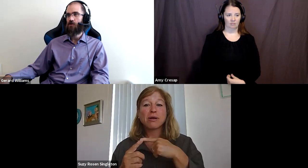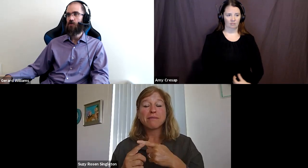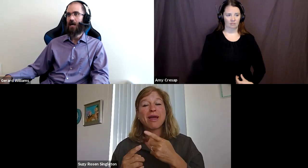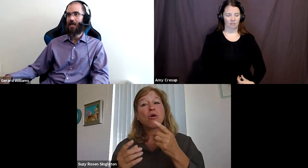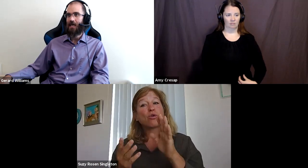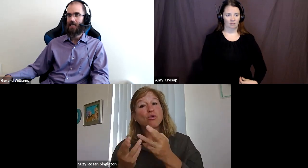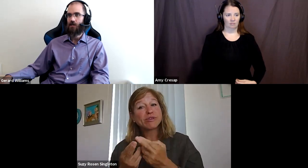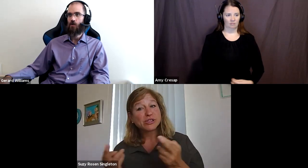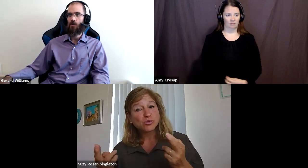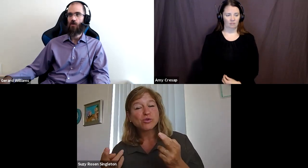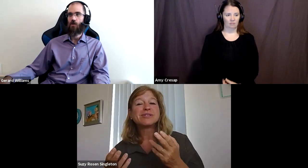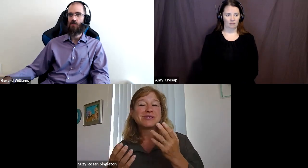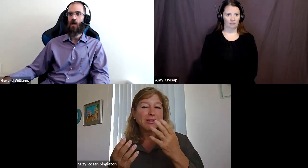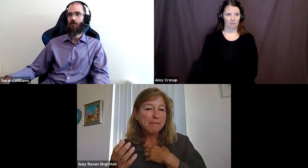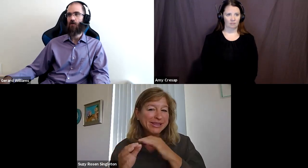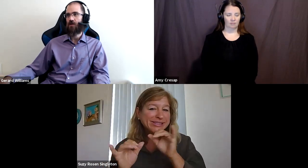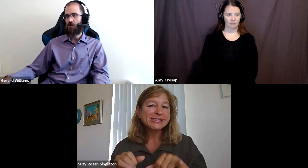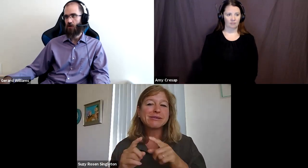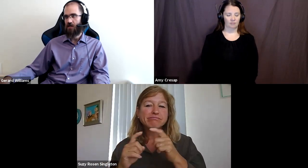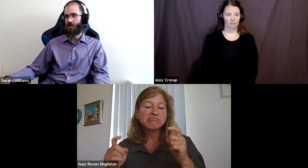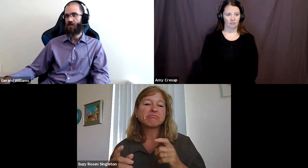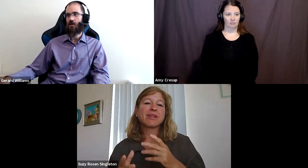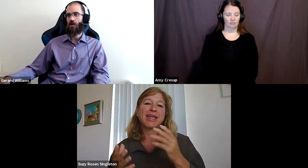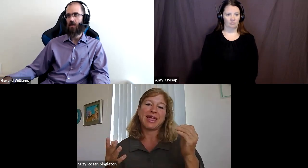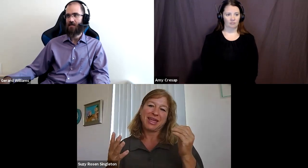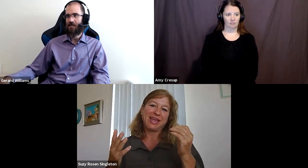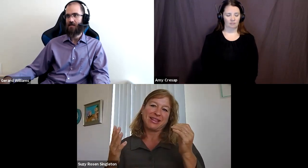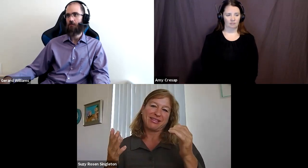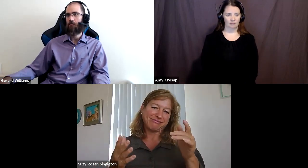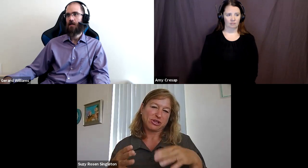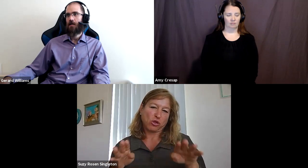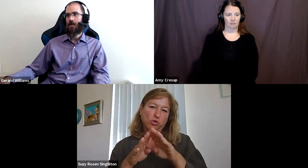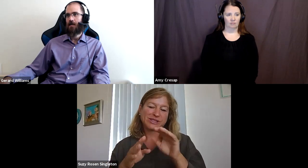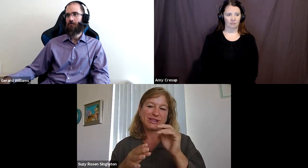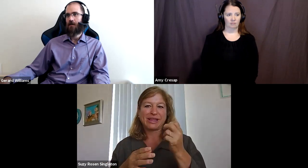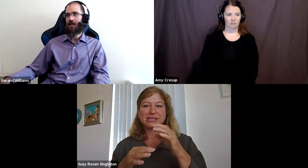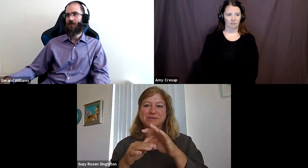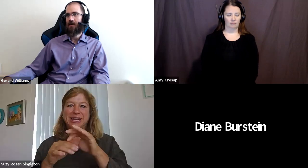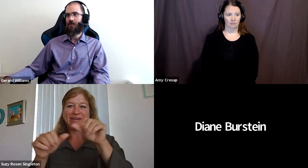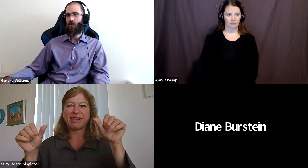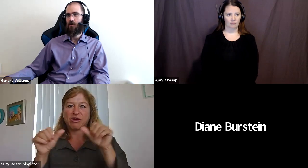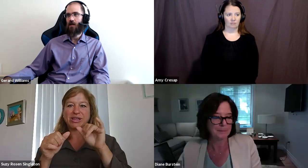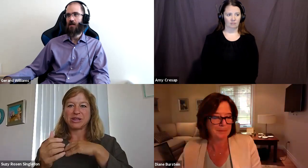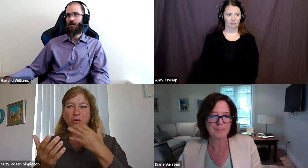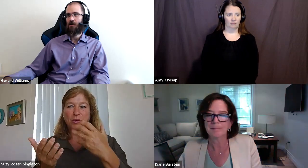Diane who is going to talk about resources and our complaint system and then we'll close